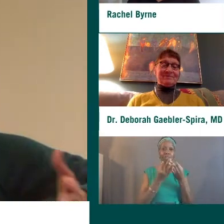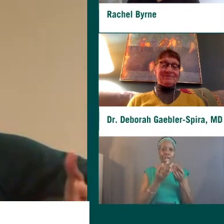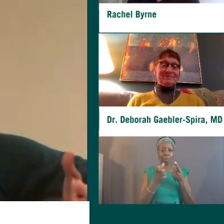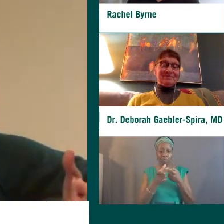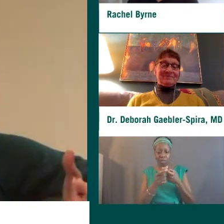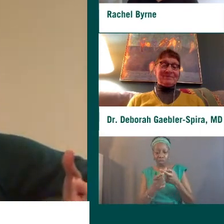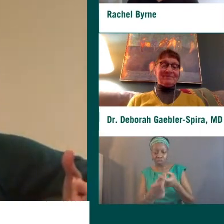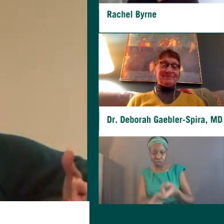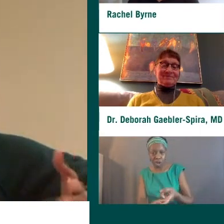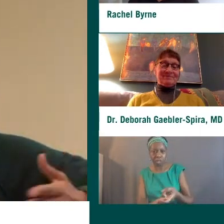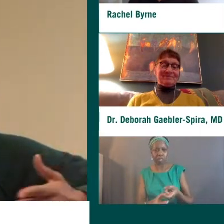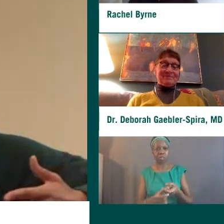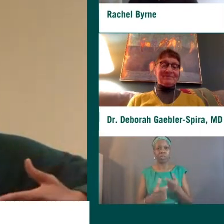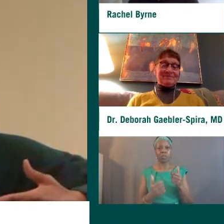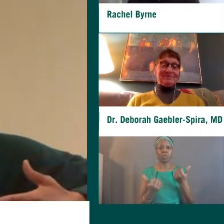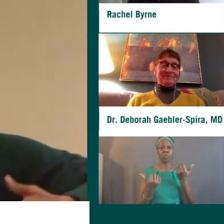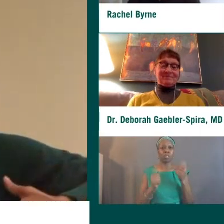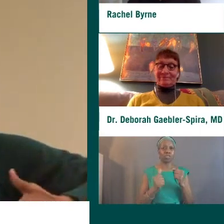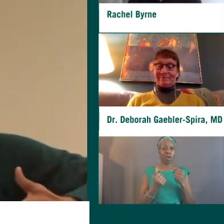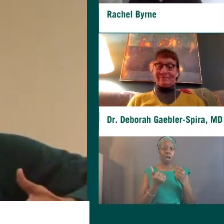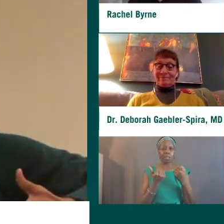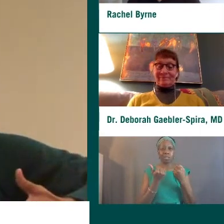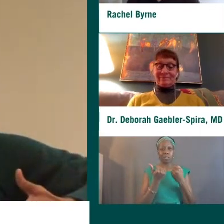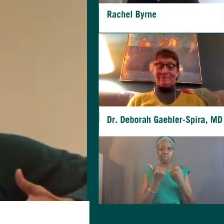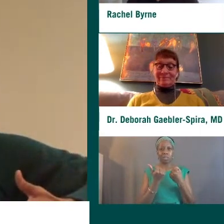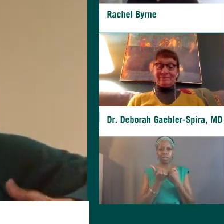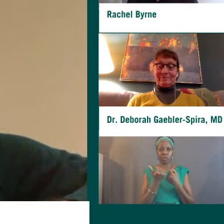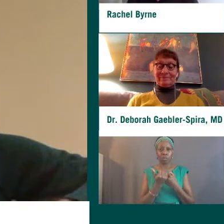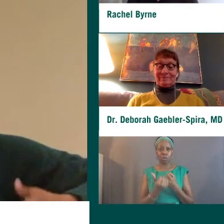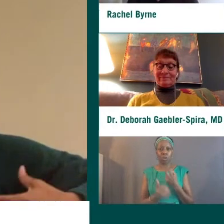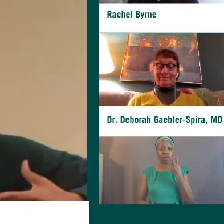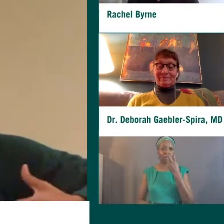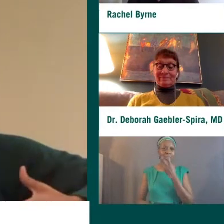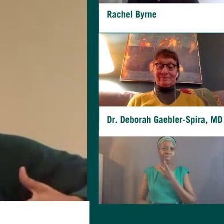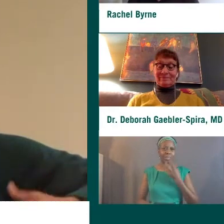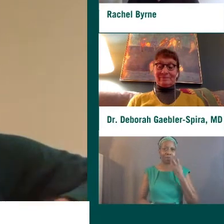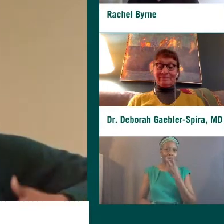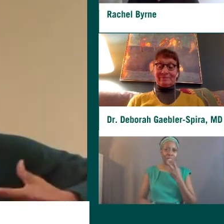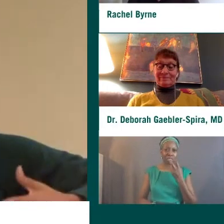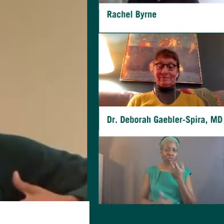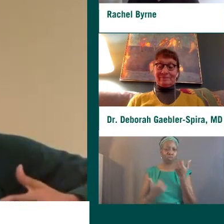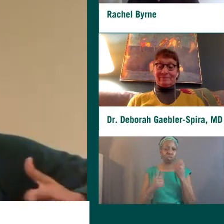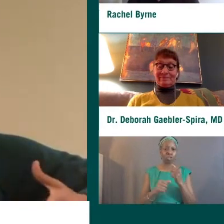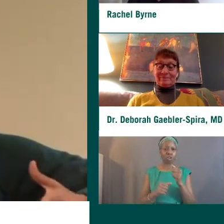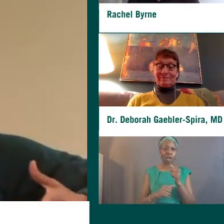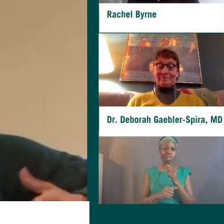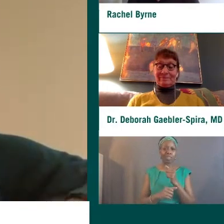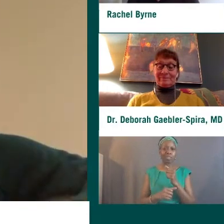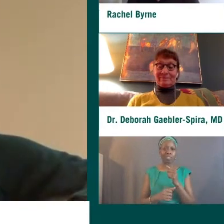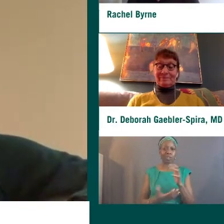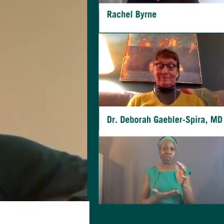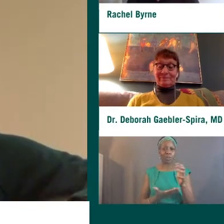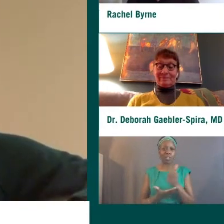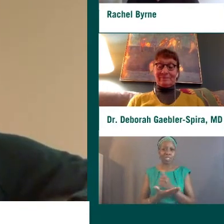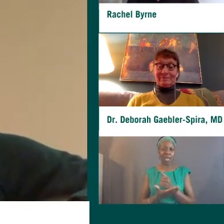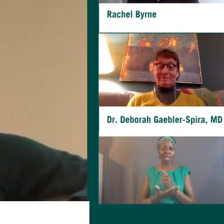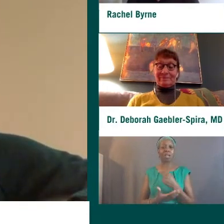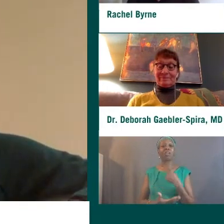To supplement speech services. She's currently taking voice lessons, to help with her articulation and voice control,